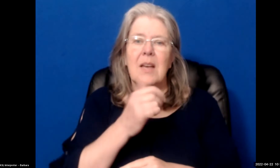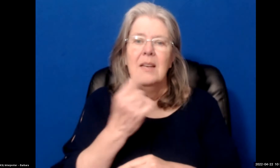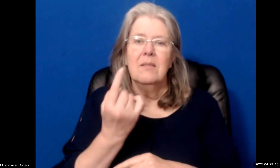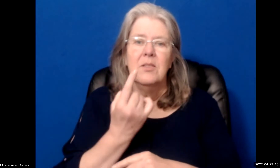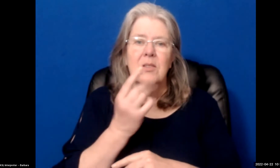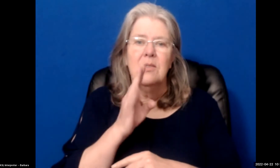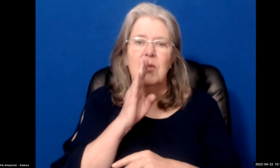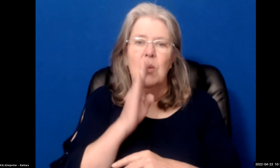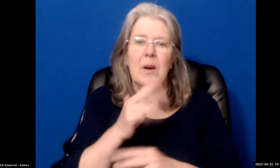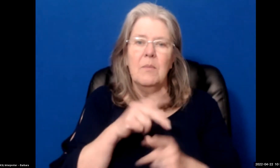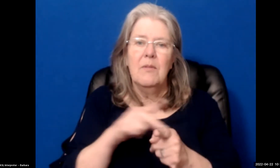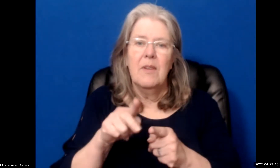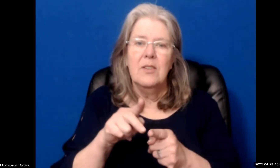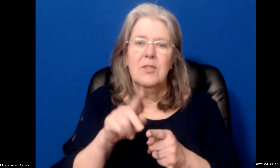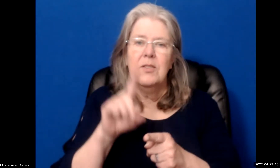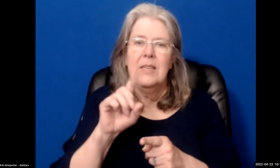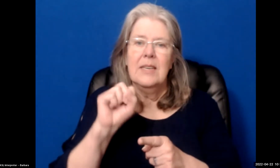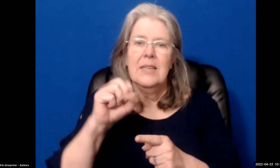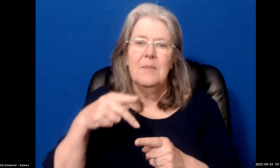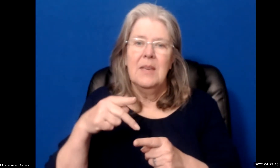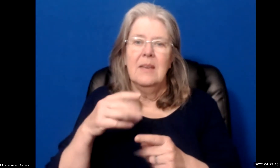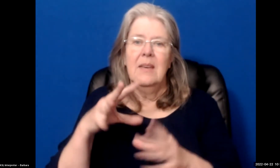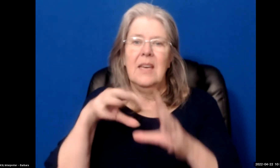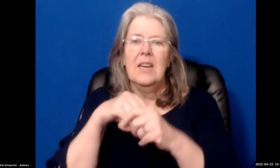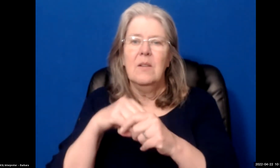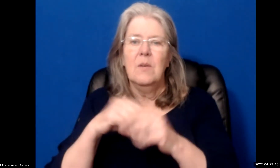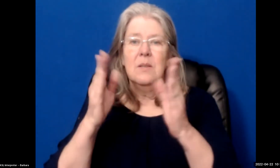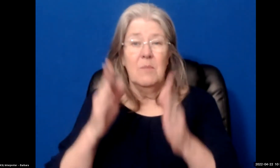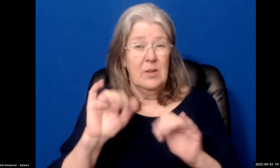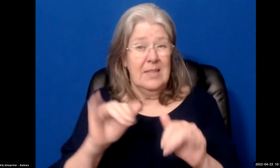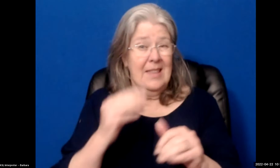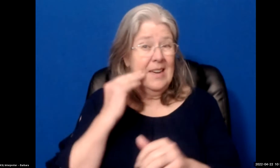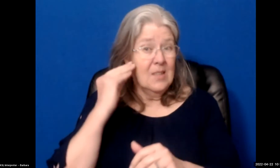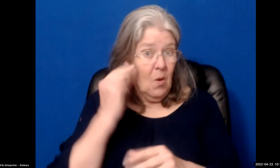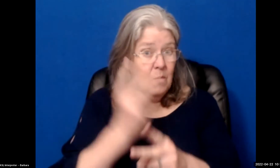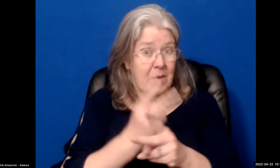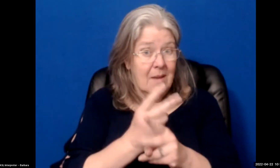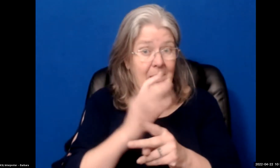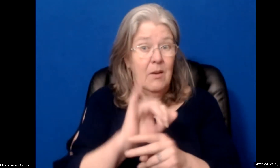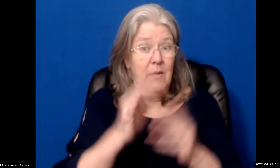the personal care attendant and home care workers, etc. So if you're interested in participating,